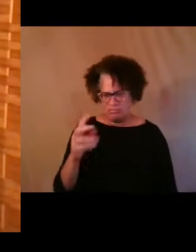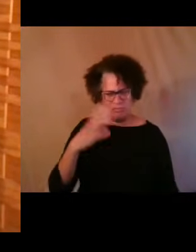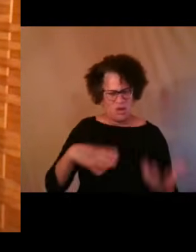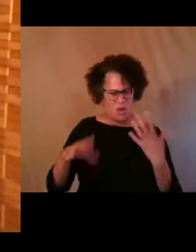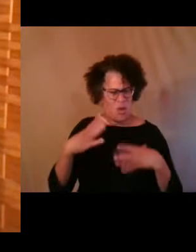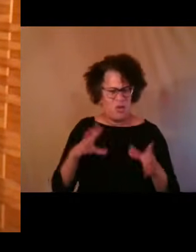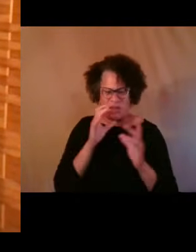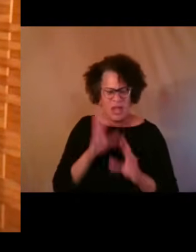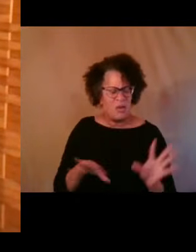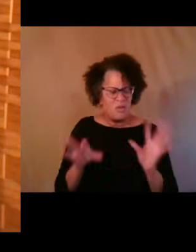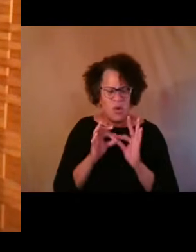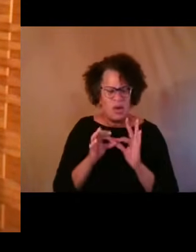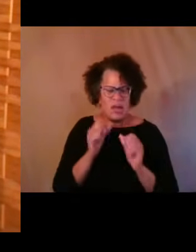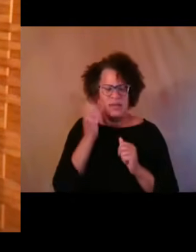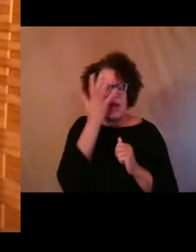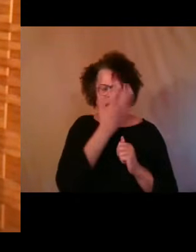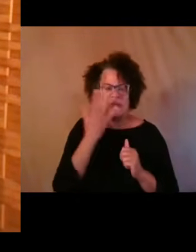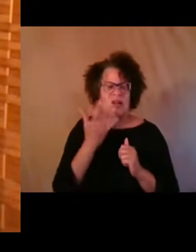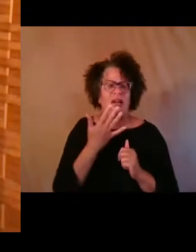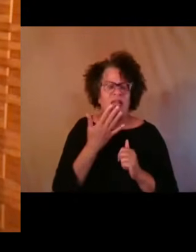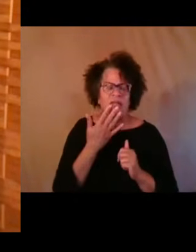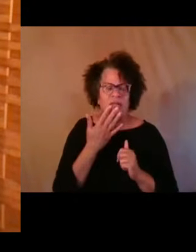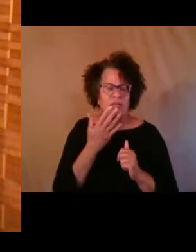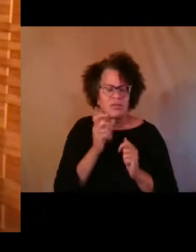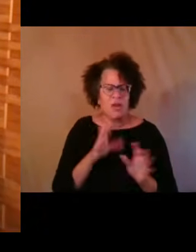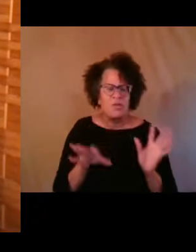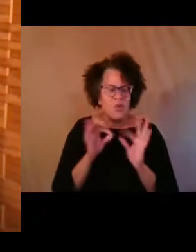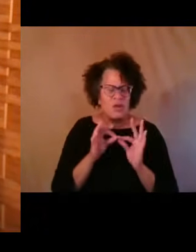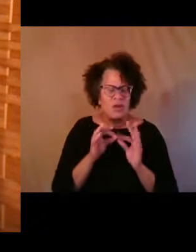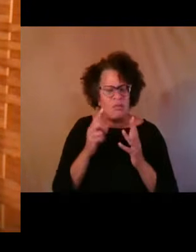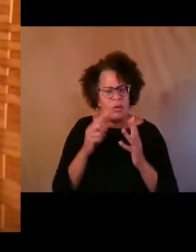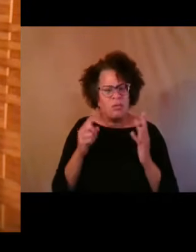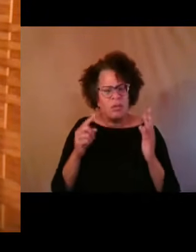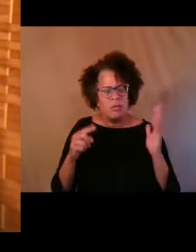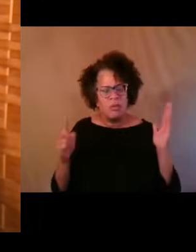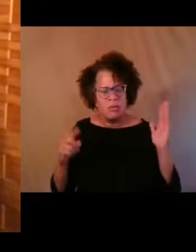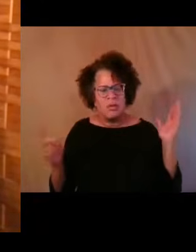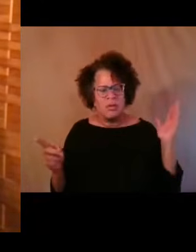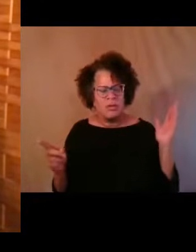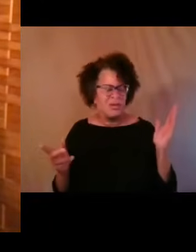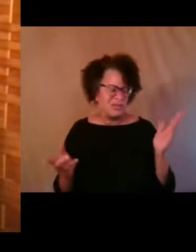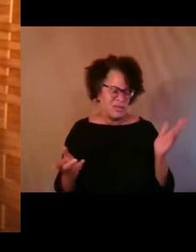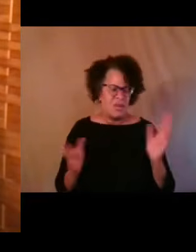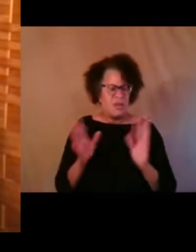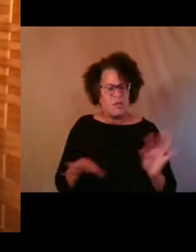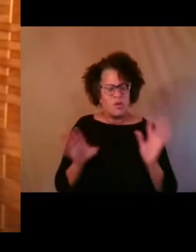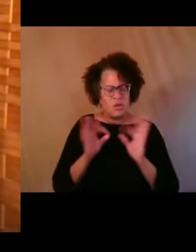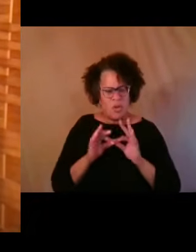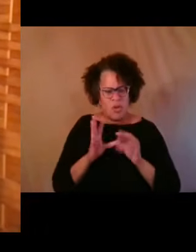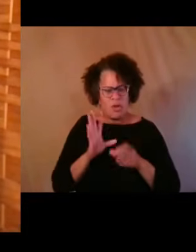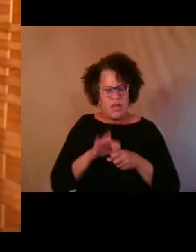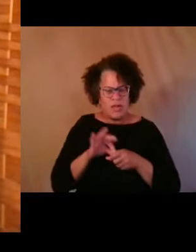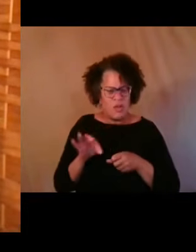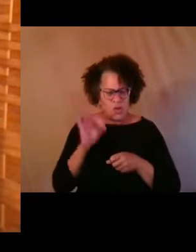It's not the color of their skin. It's not all these other materialistic things, but it's the soul and the spirit of that person